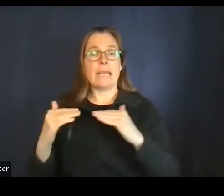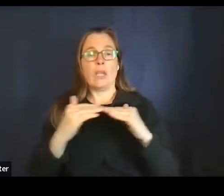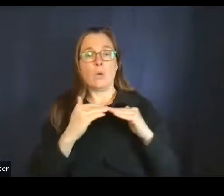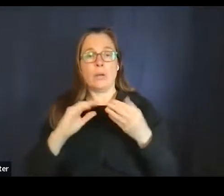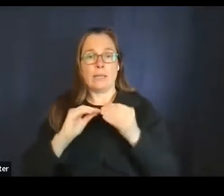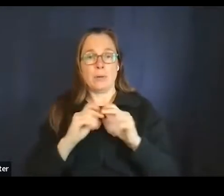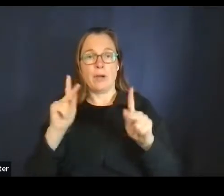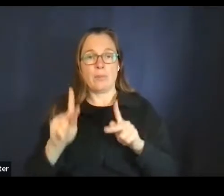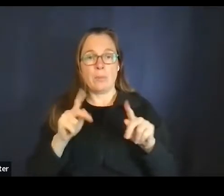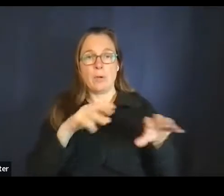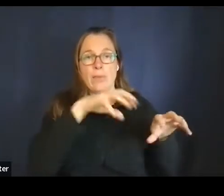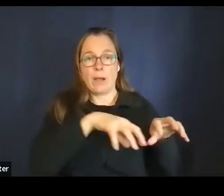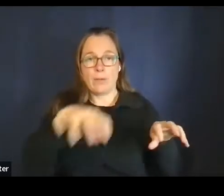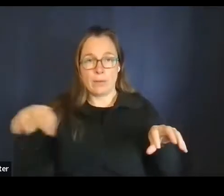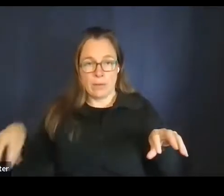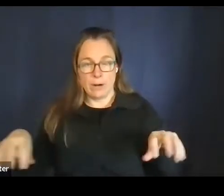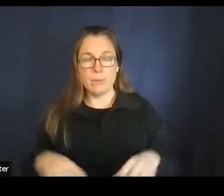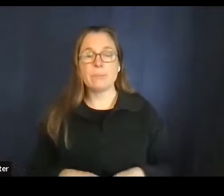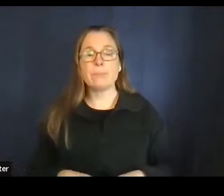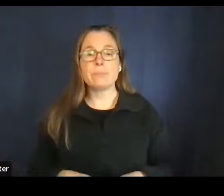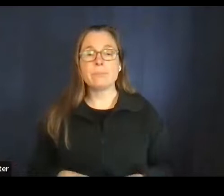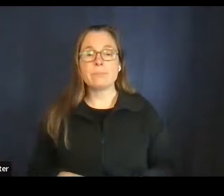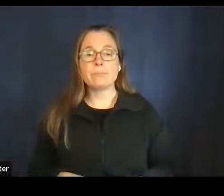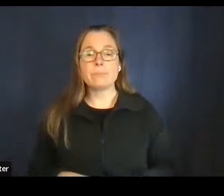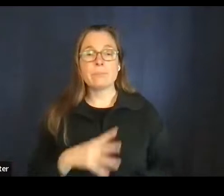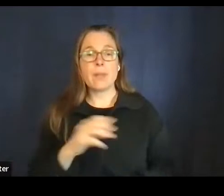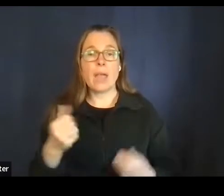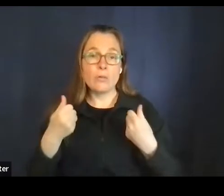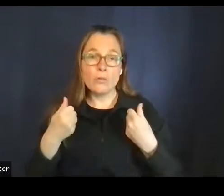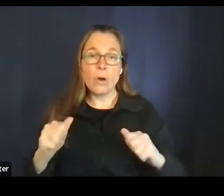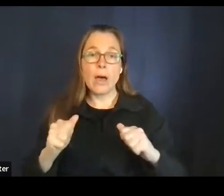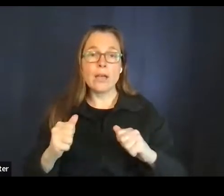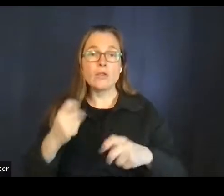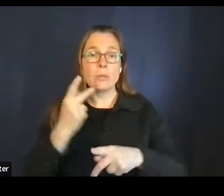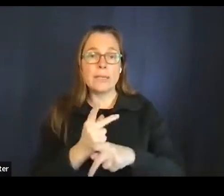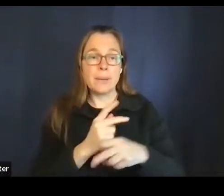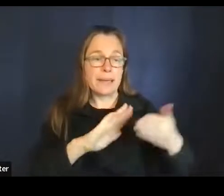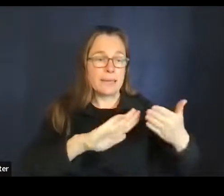And then otherwise you need to try to keep communities together, not separate them.